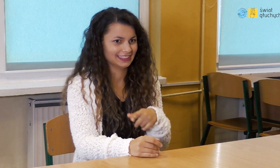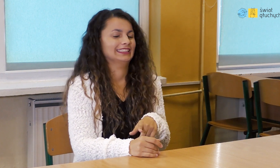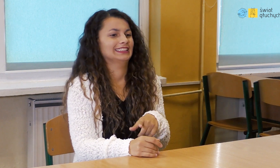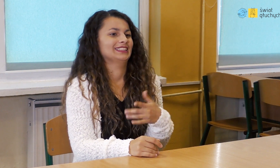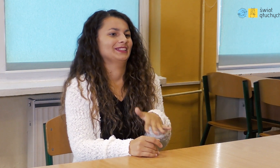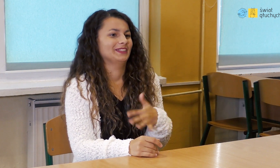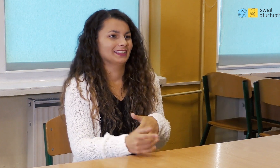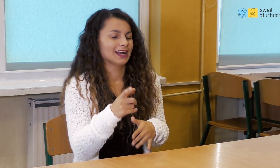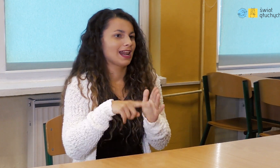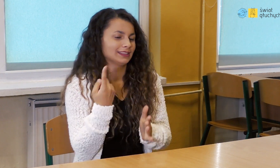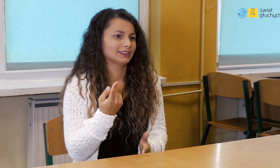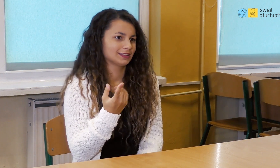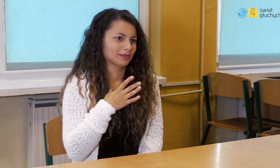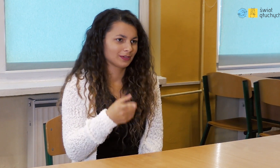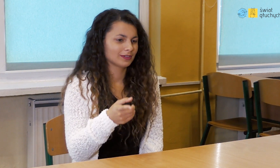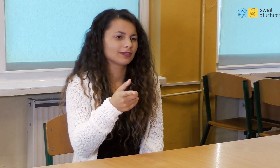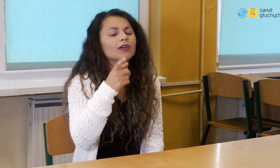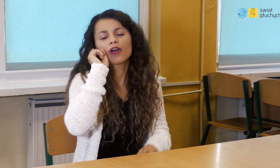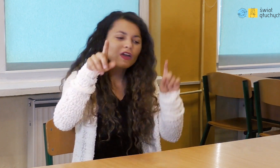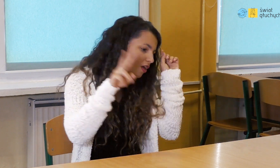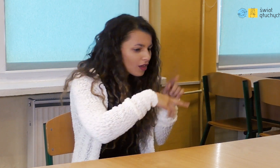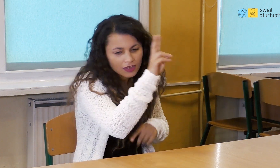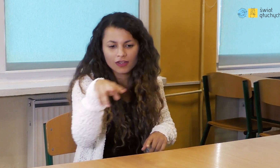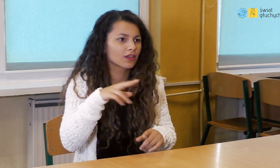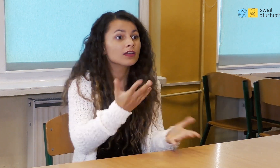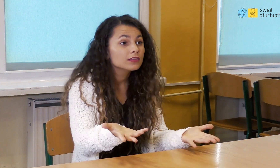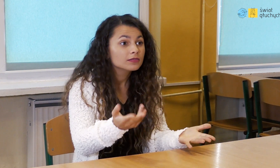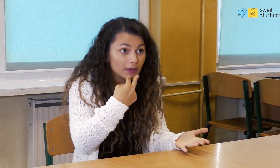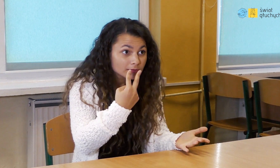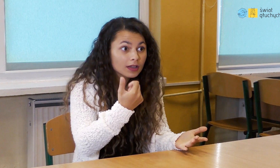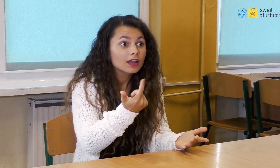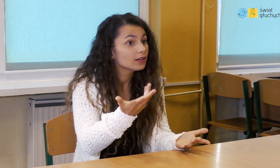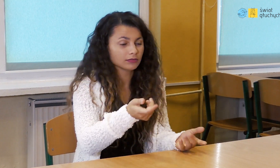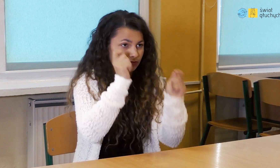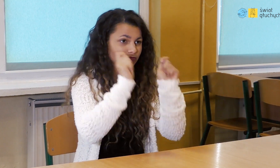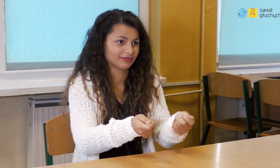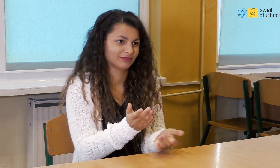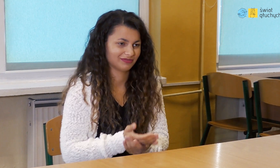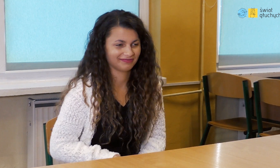because she was naughty. The teacher had asked her several times to pay attention until she finally got hit.